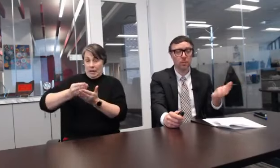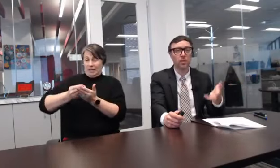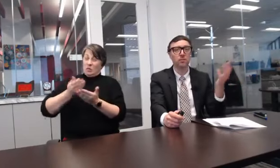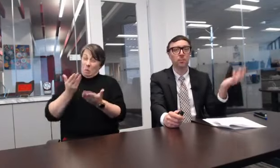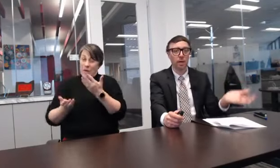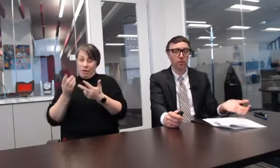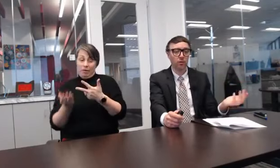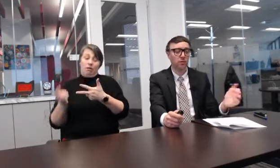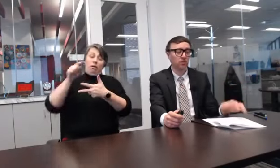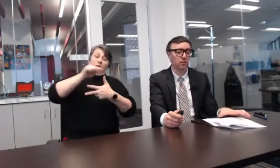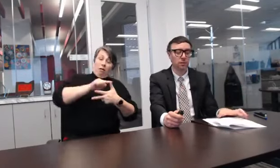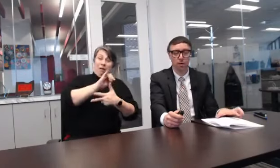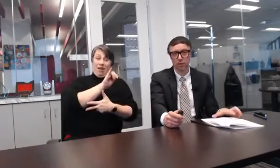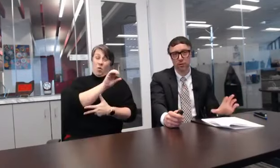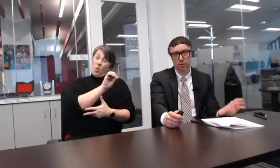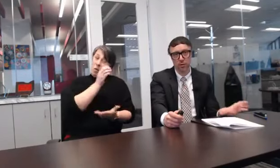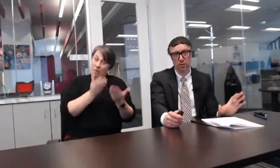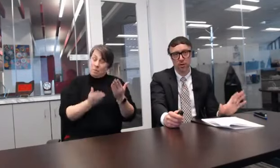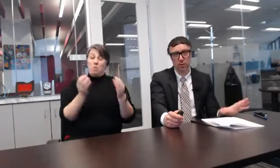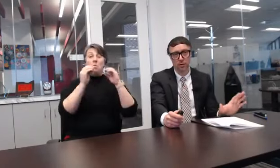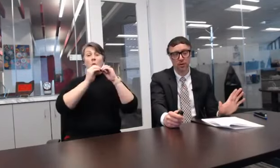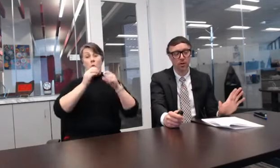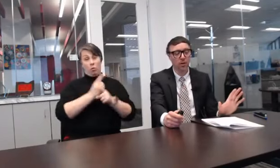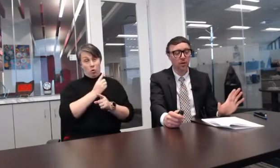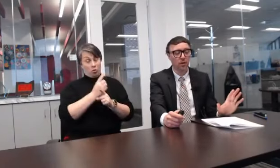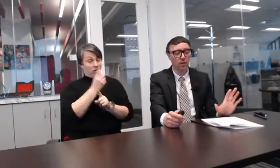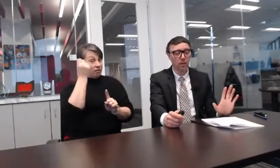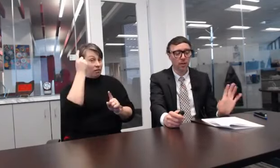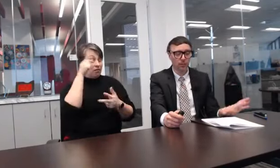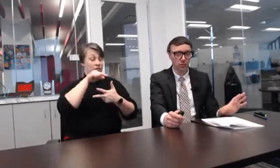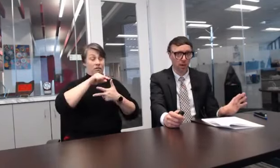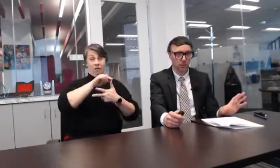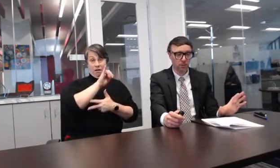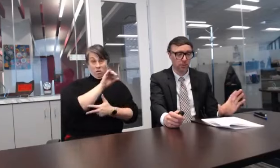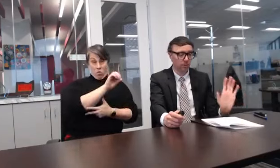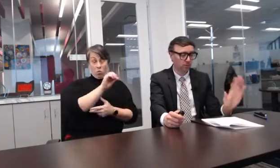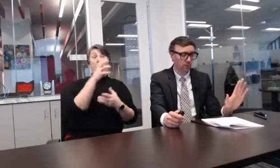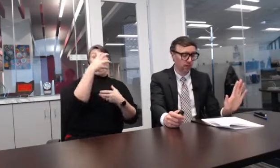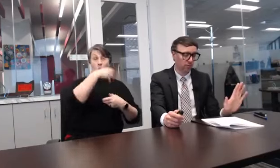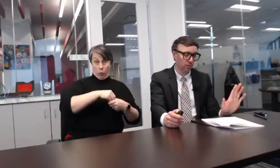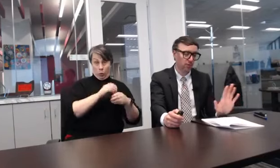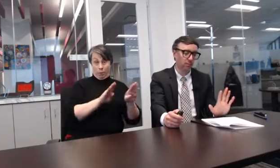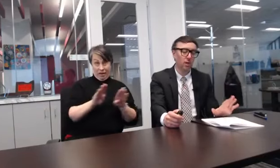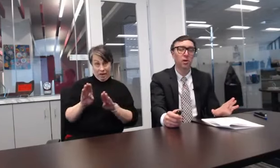Because behavioral services are also available under the Individual Options Waiver, kinda confusing.